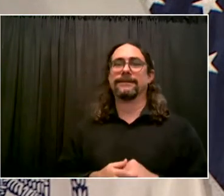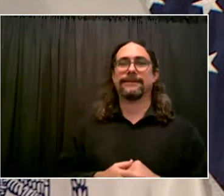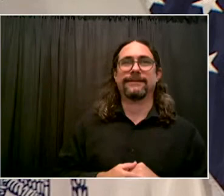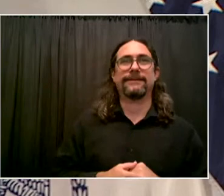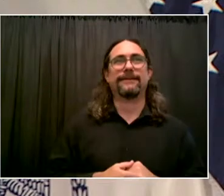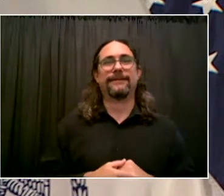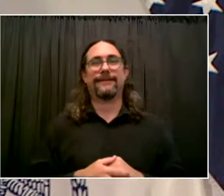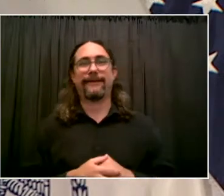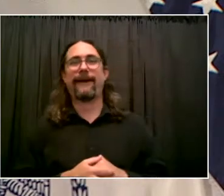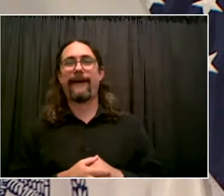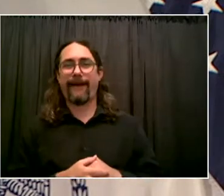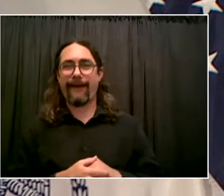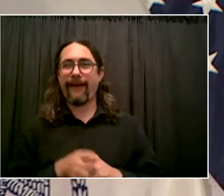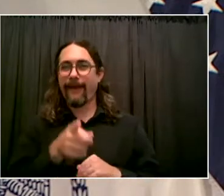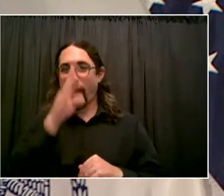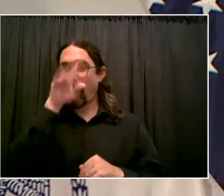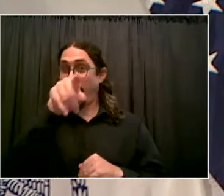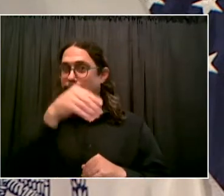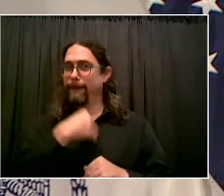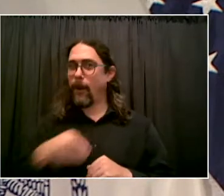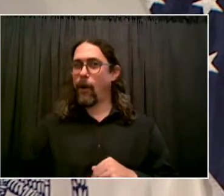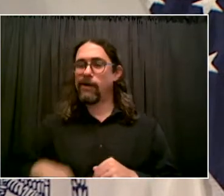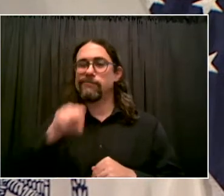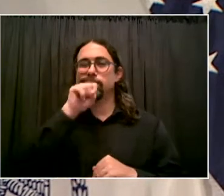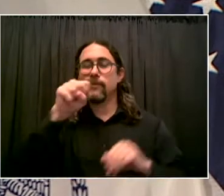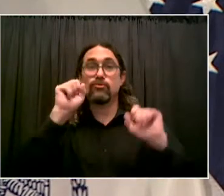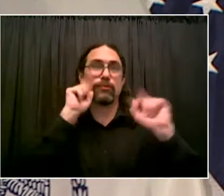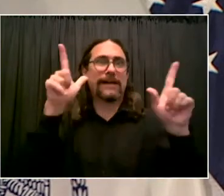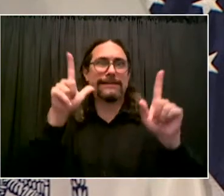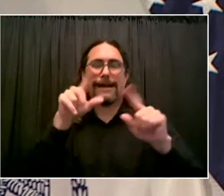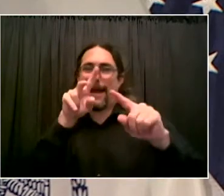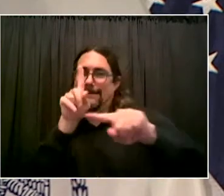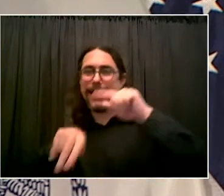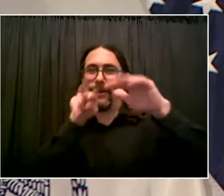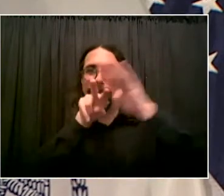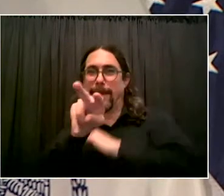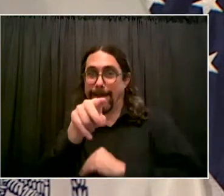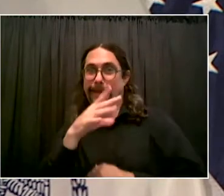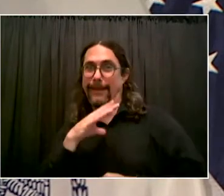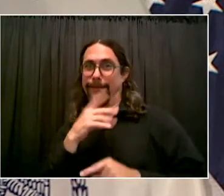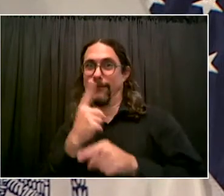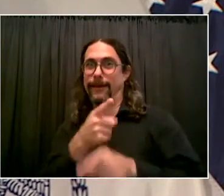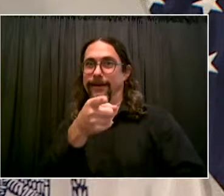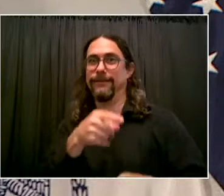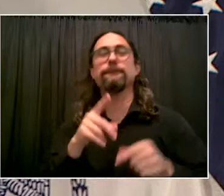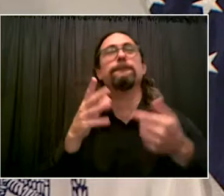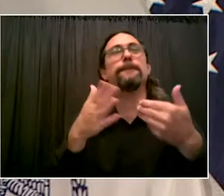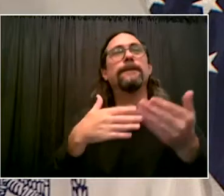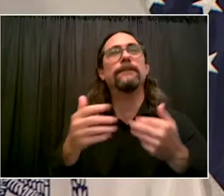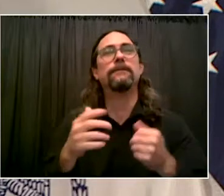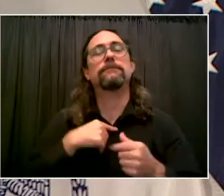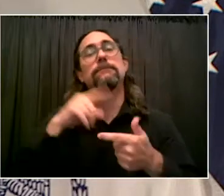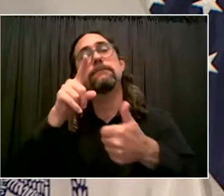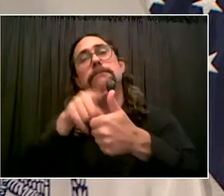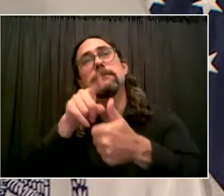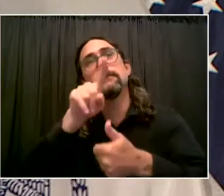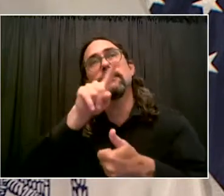YOU COME ON AND IT DEFINITELY IS ONE OF THOSE SUSPENSE MOMENTS EACH MORNING'S PRESS CONFERENCE, I ADMIRE THAT.